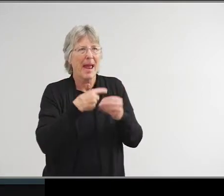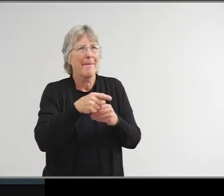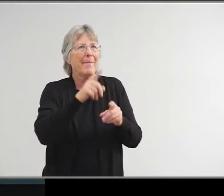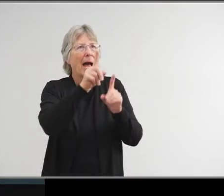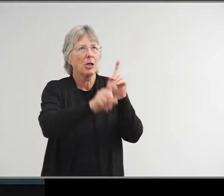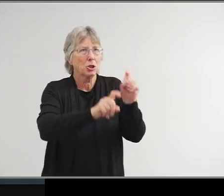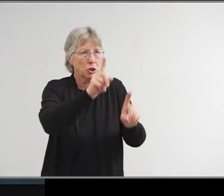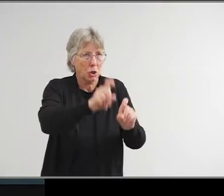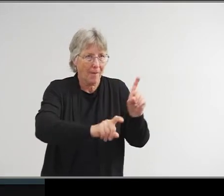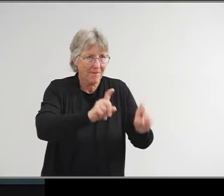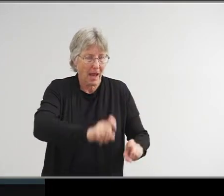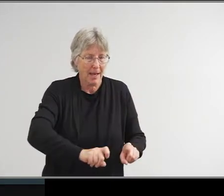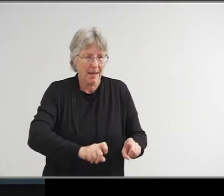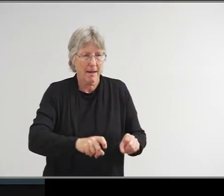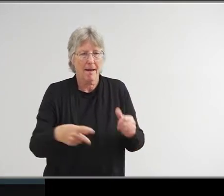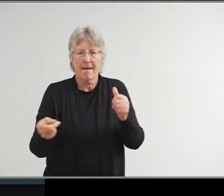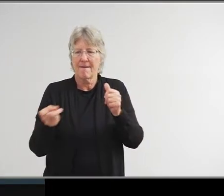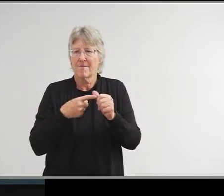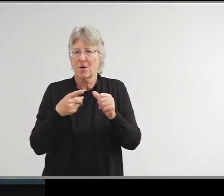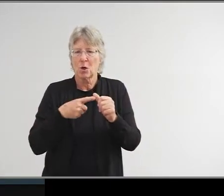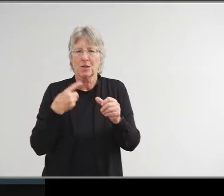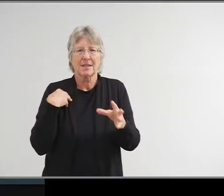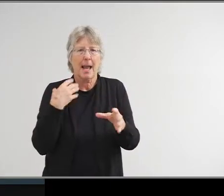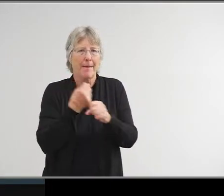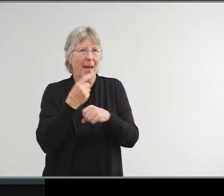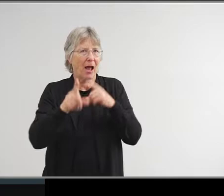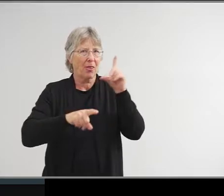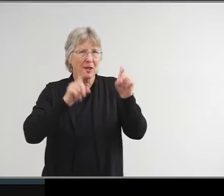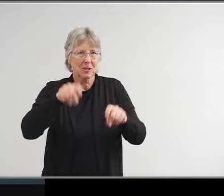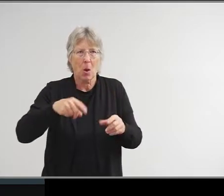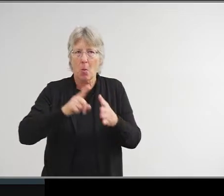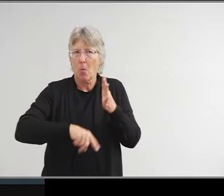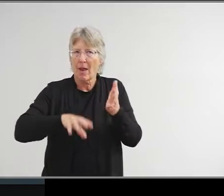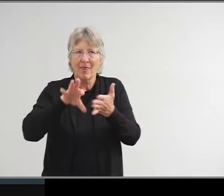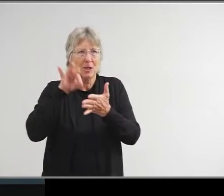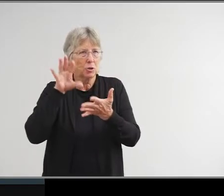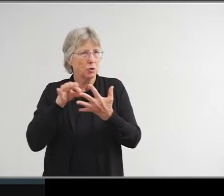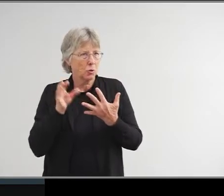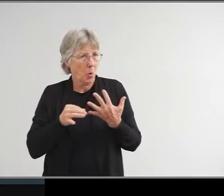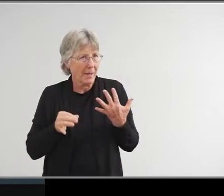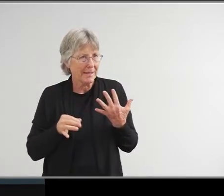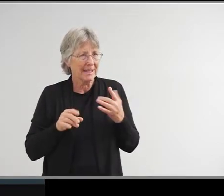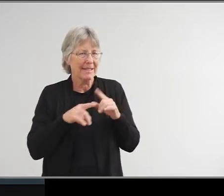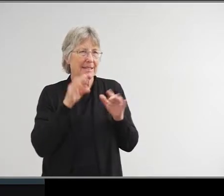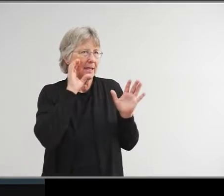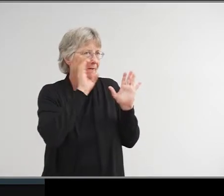The first thing that they'll receive is information about the survey and what the choices are with some images and classrooms